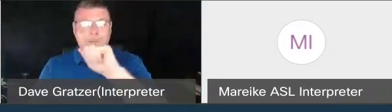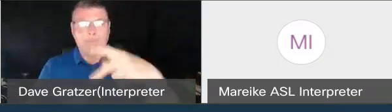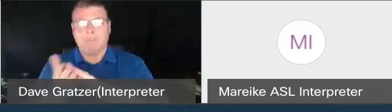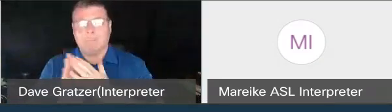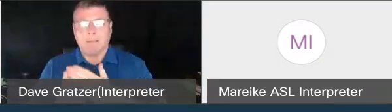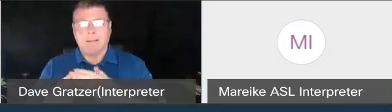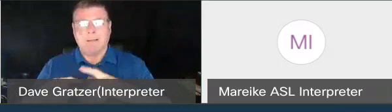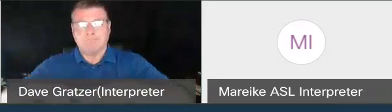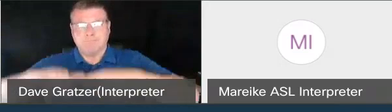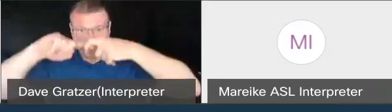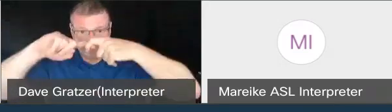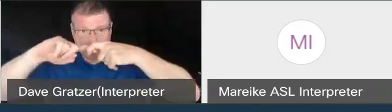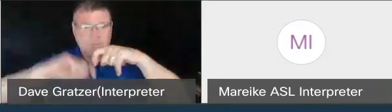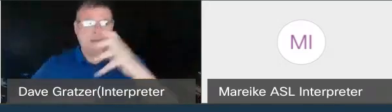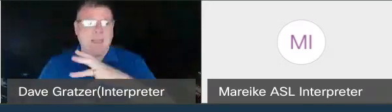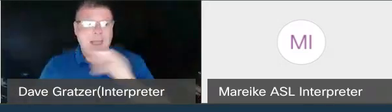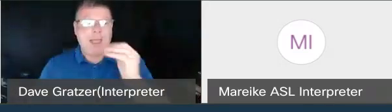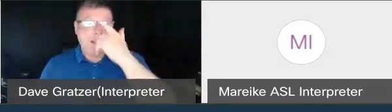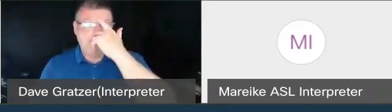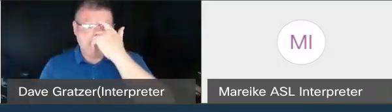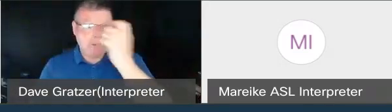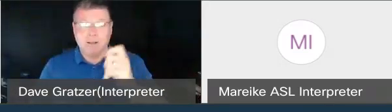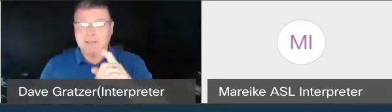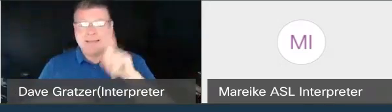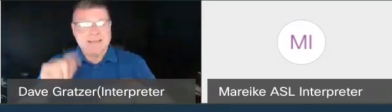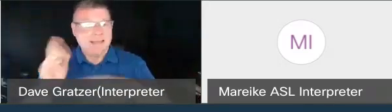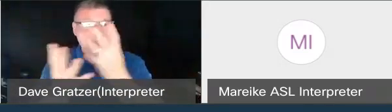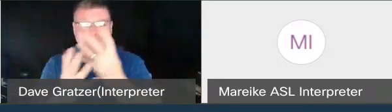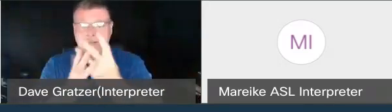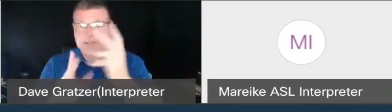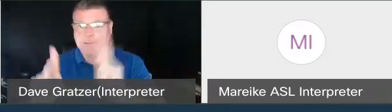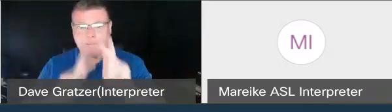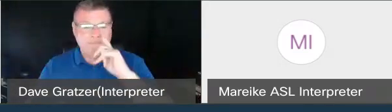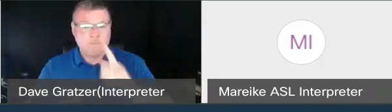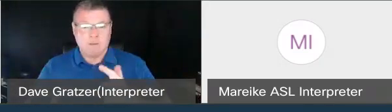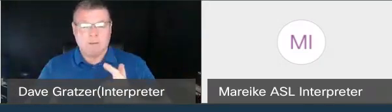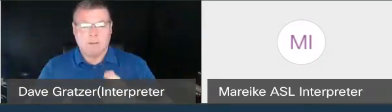And due to the lack of ability to incarcerate individuals for their quality-of-life violations,